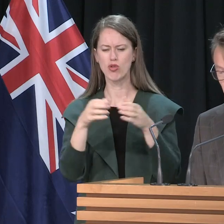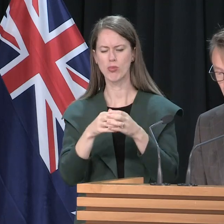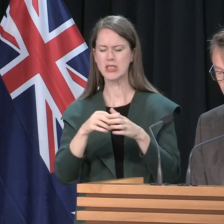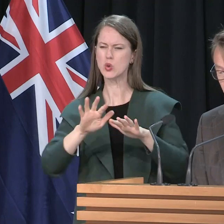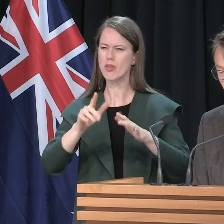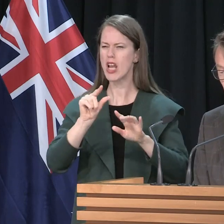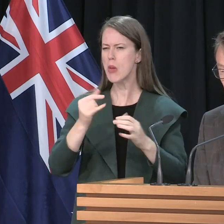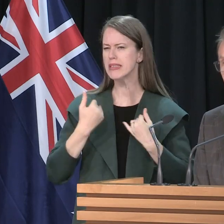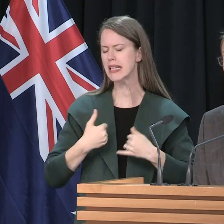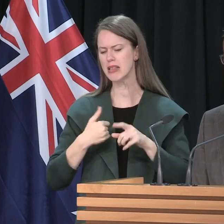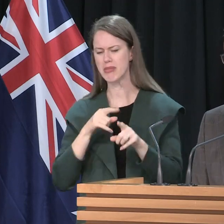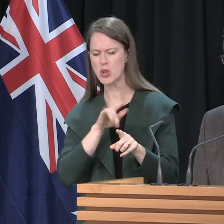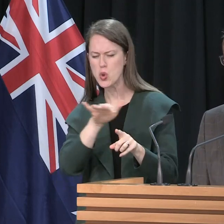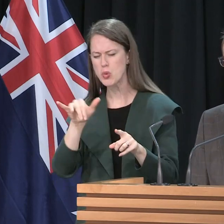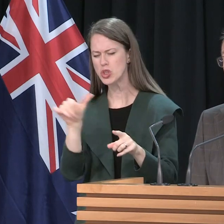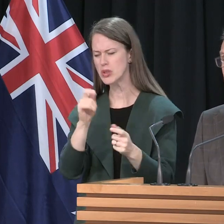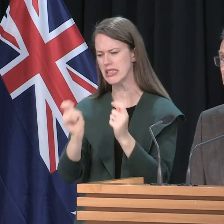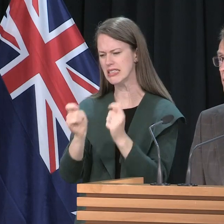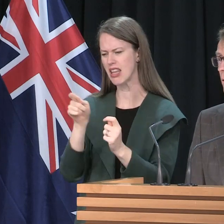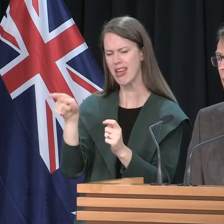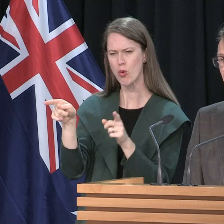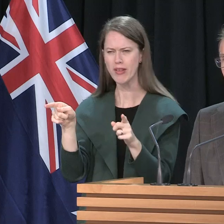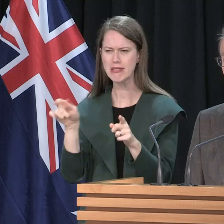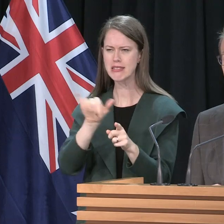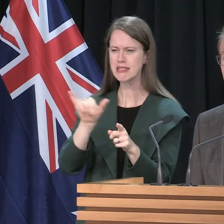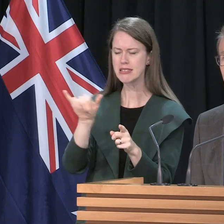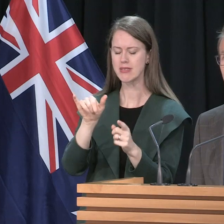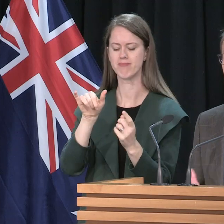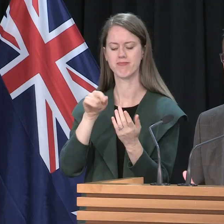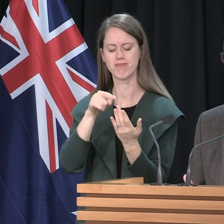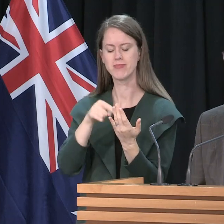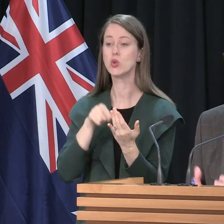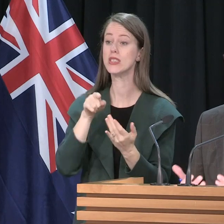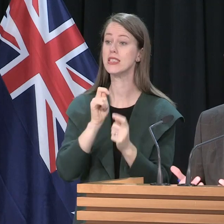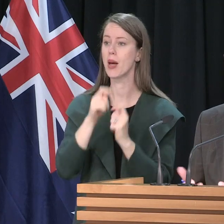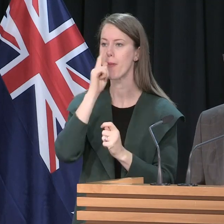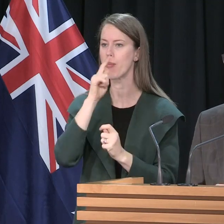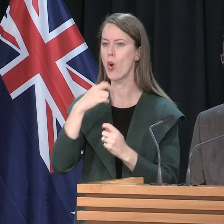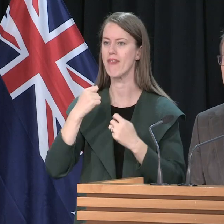updated advice clarifies for health professionals which of the lower risk symptomatic